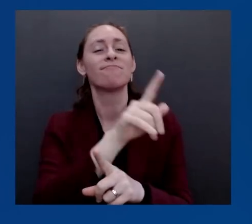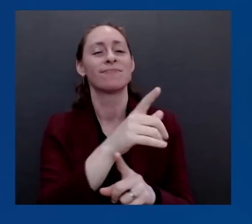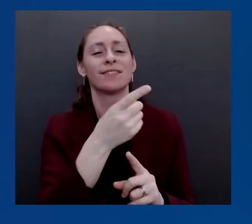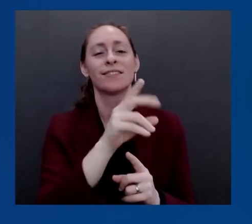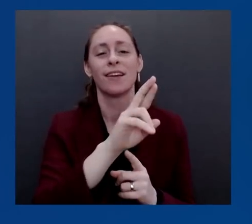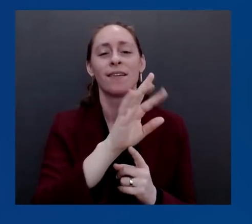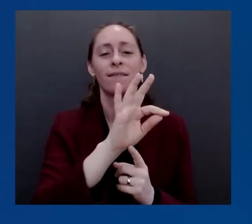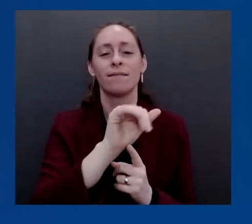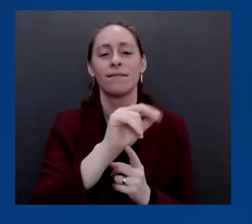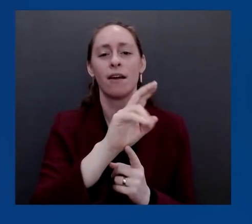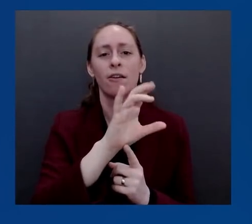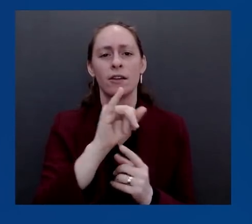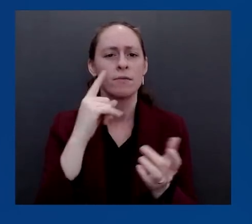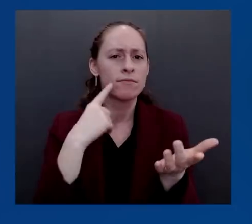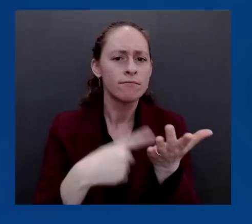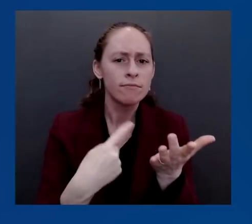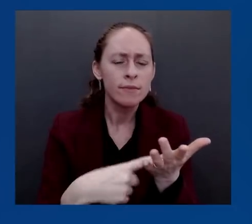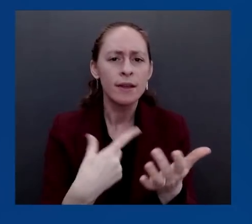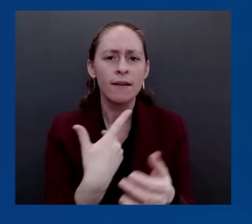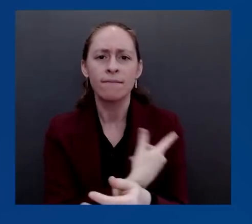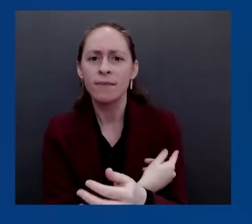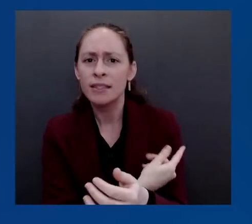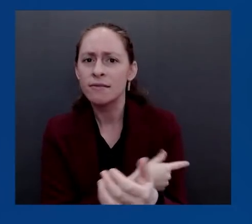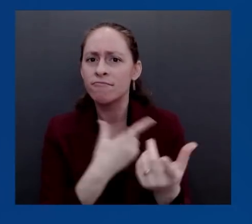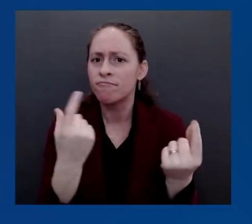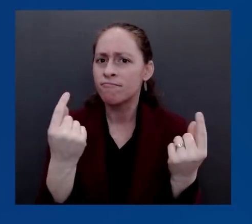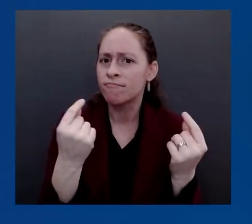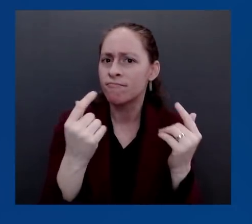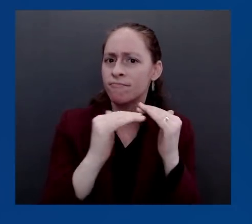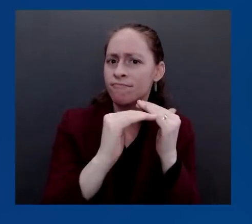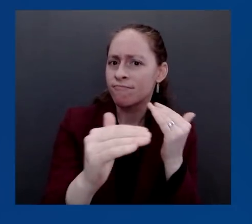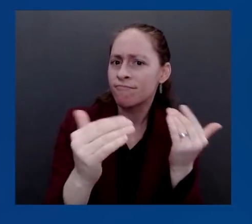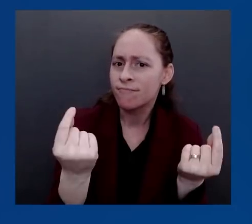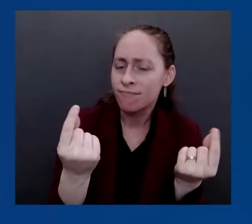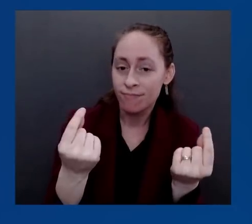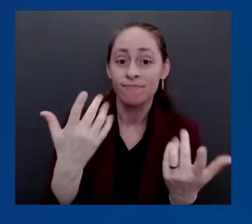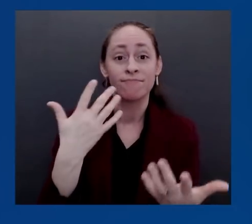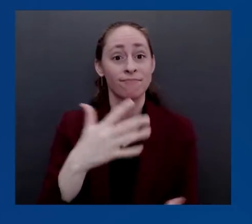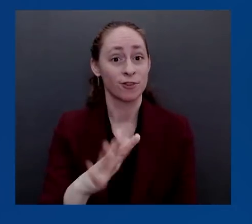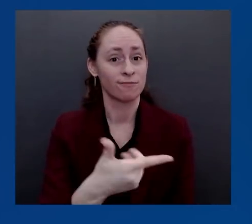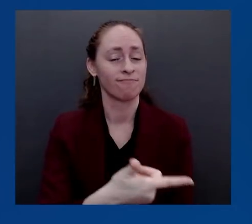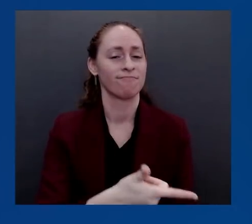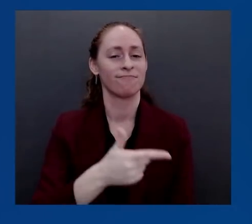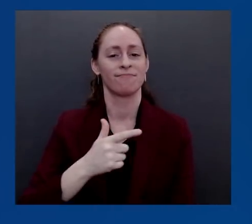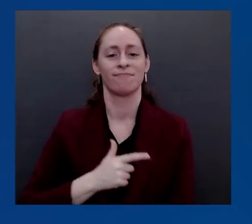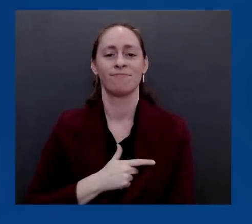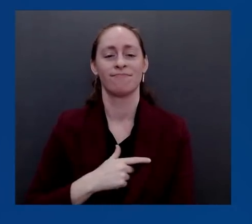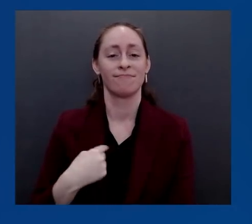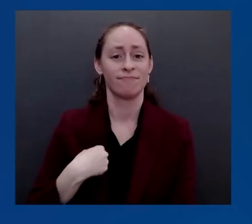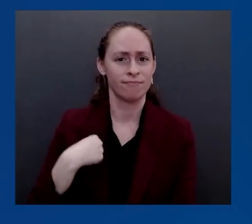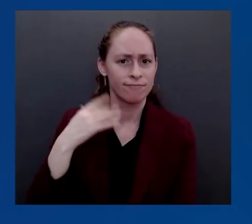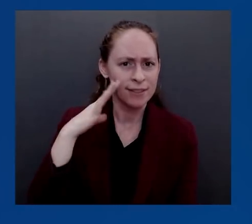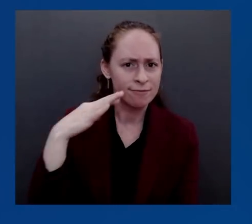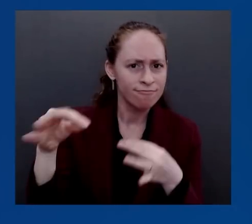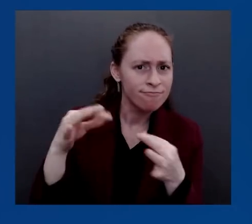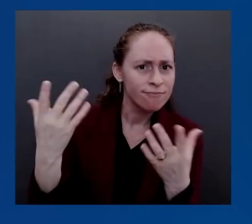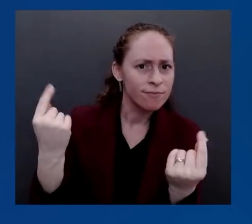And Dr. Tom Inglesby joins us to discuss how we're increasing domestic testing capacity. We'll start with Dr. Walensky.